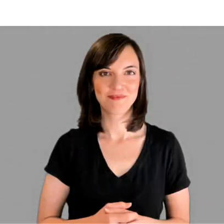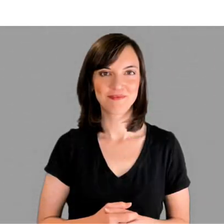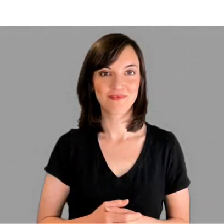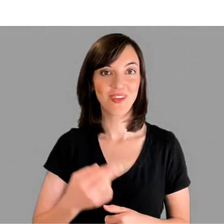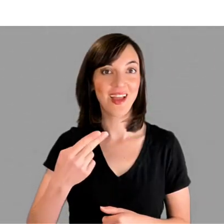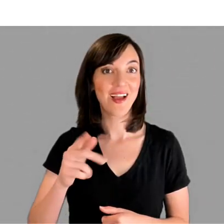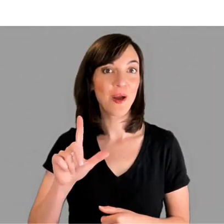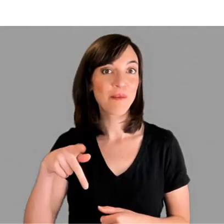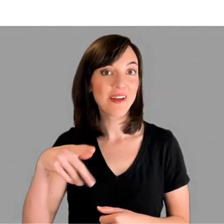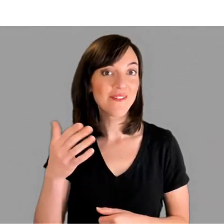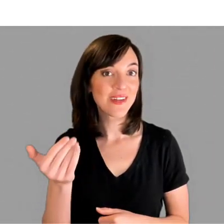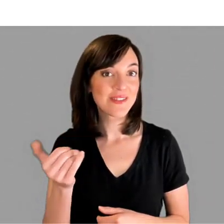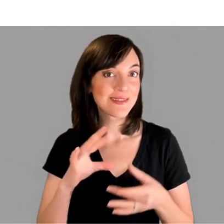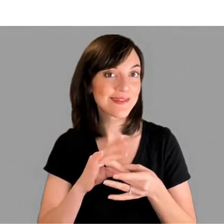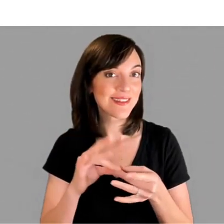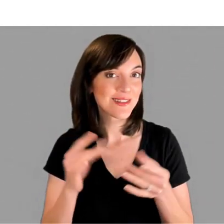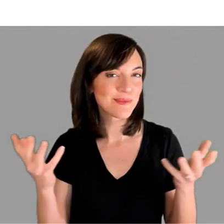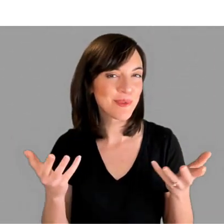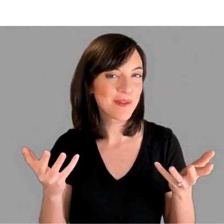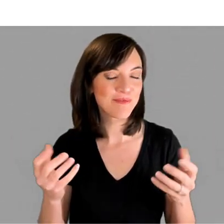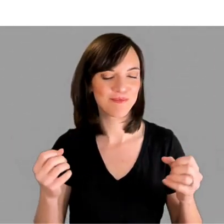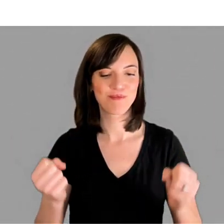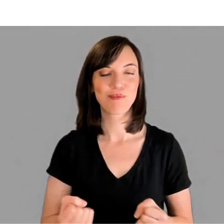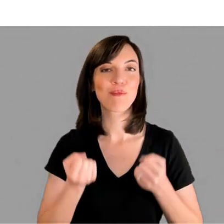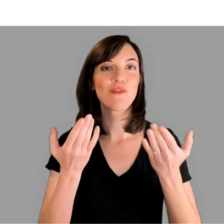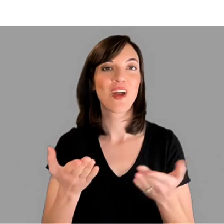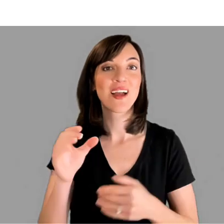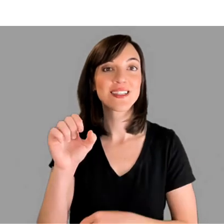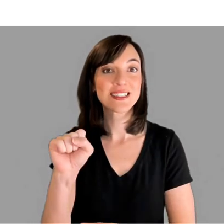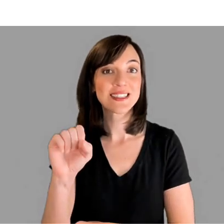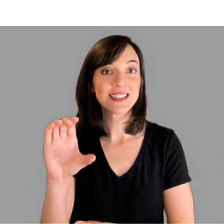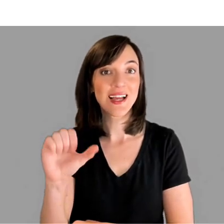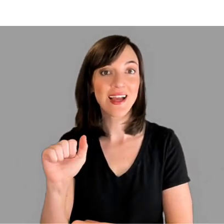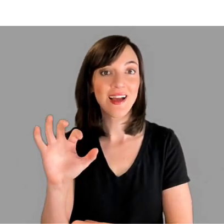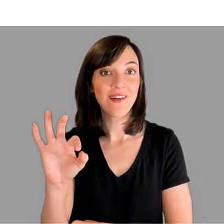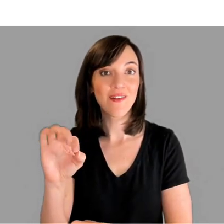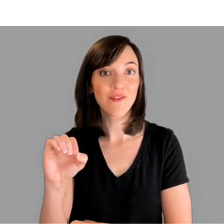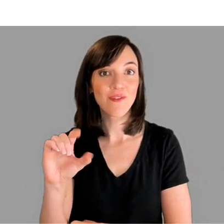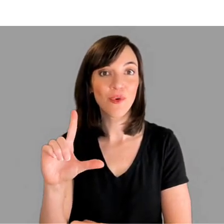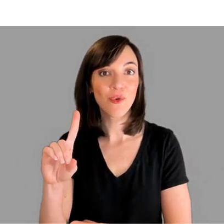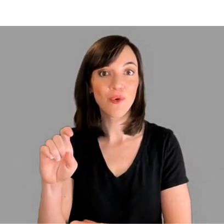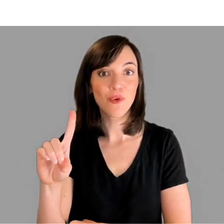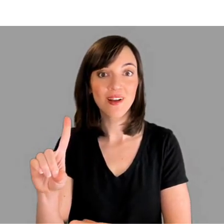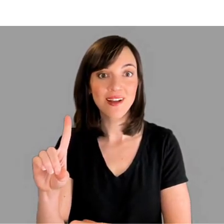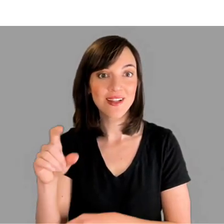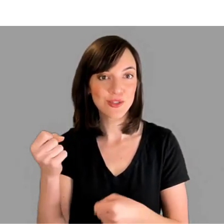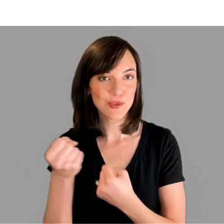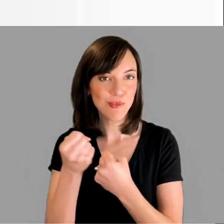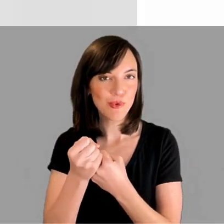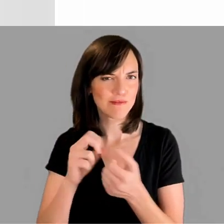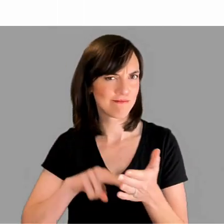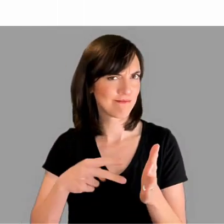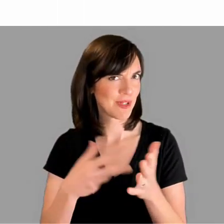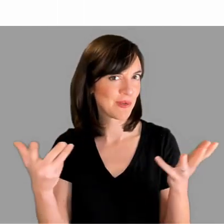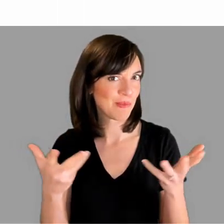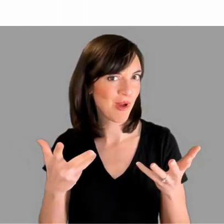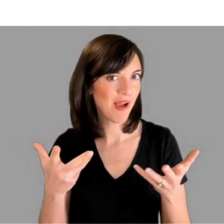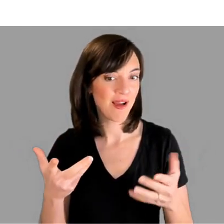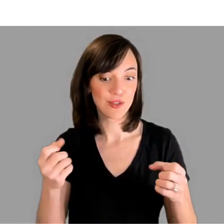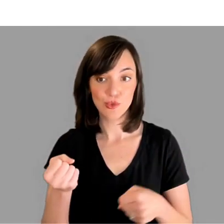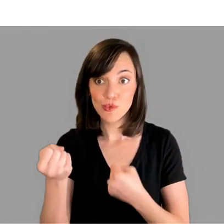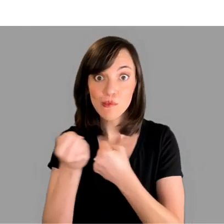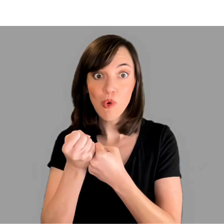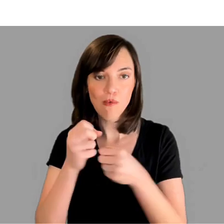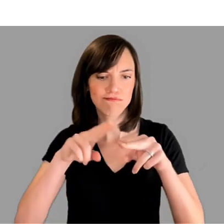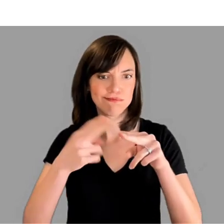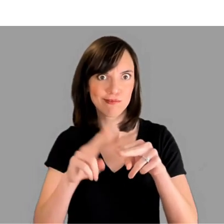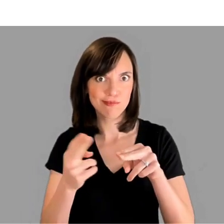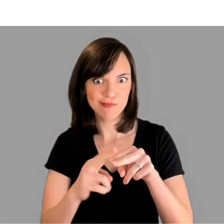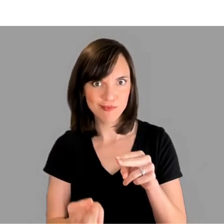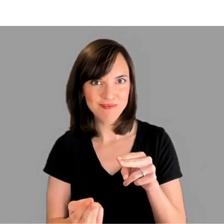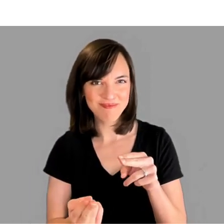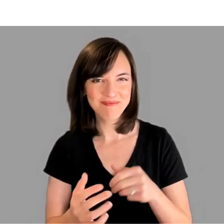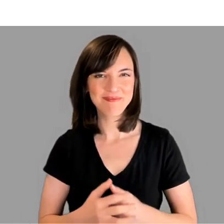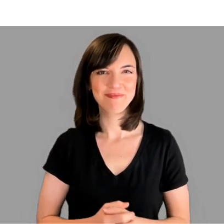HLP 15 states, provide scaffolded supports.